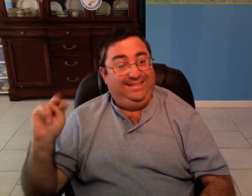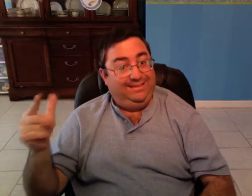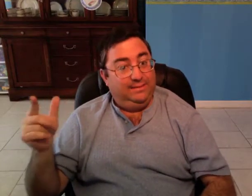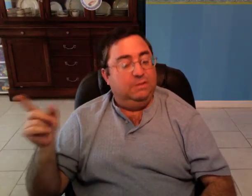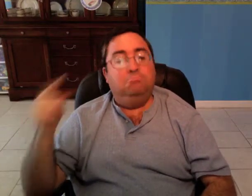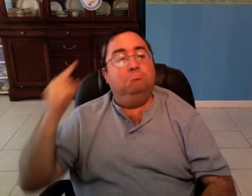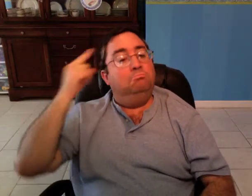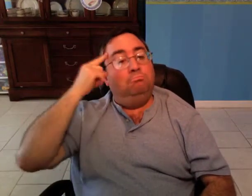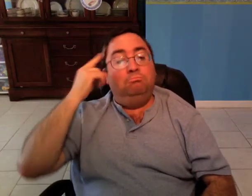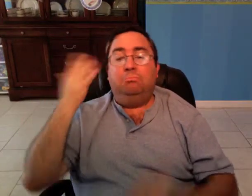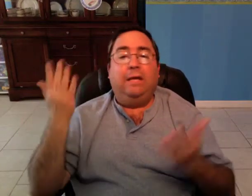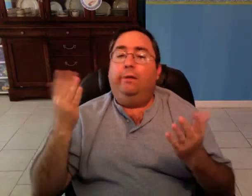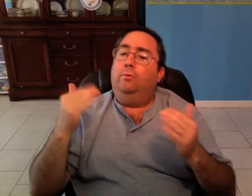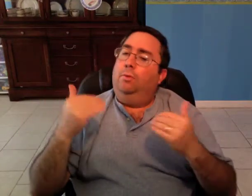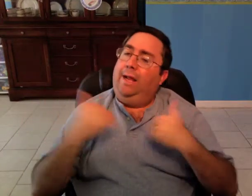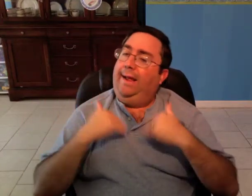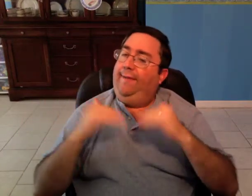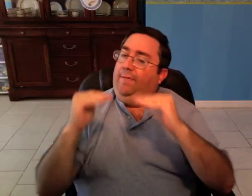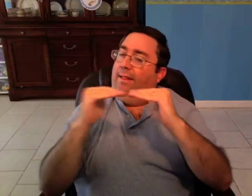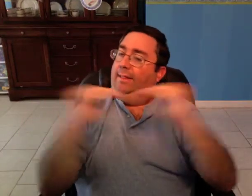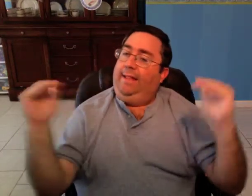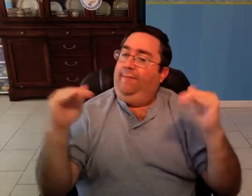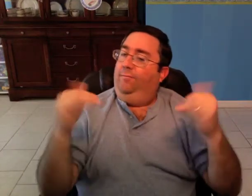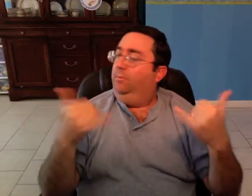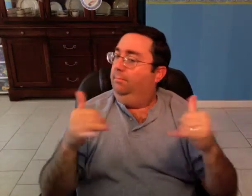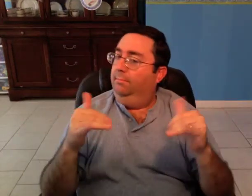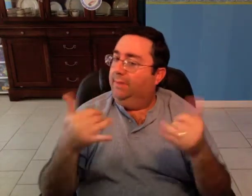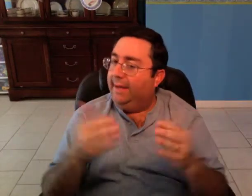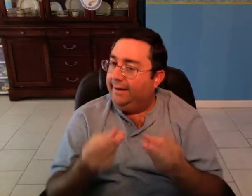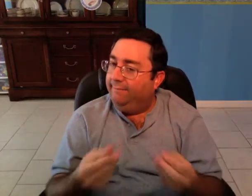Some people like Keesing think there is a "level playing field".